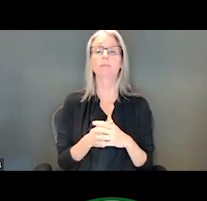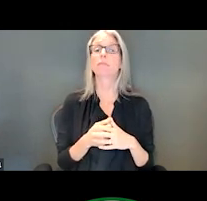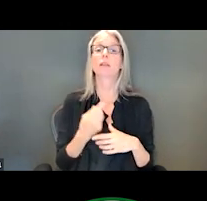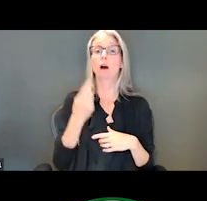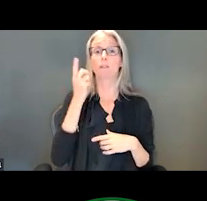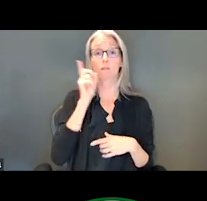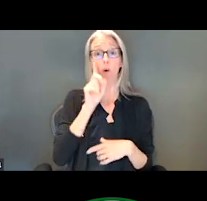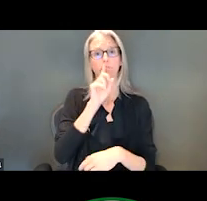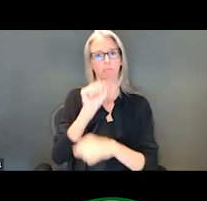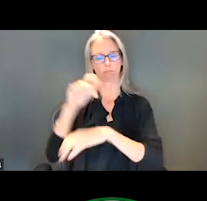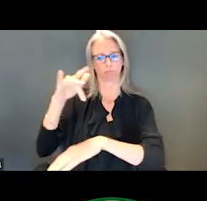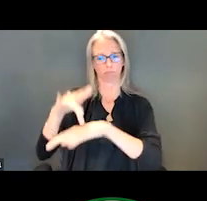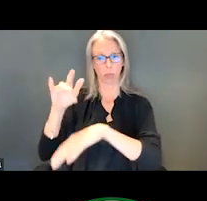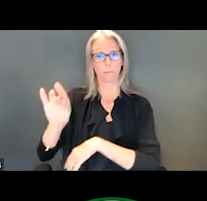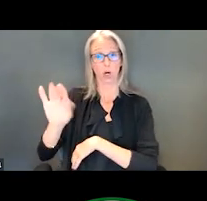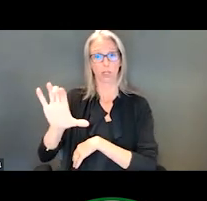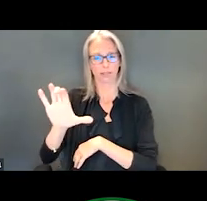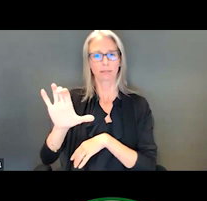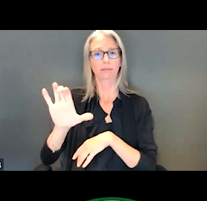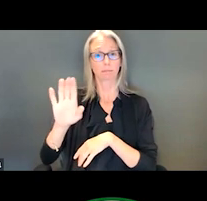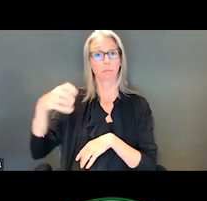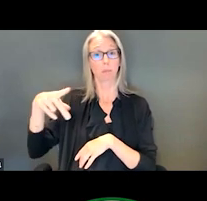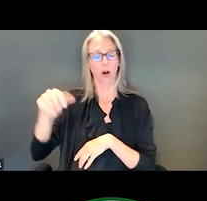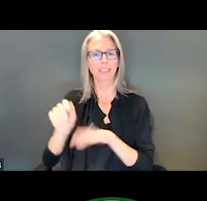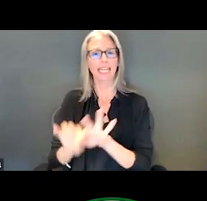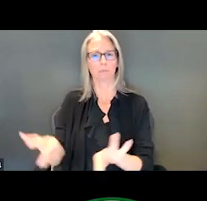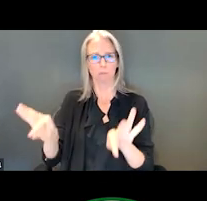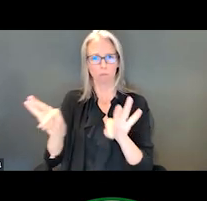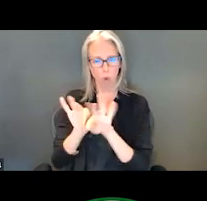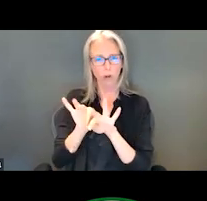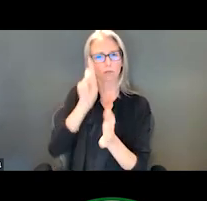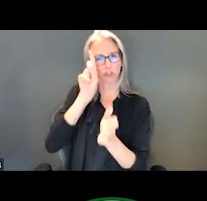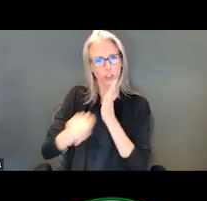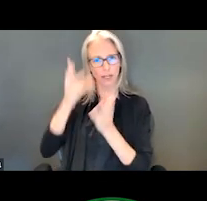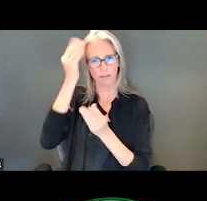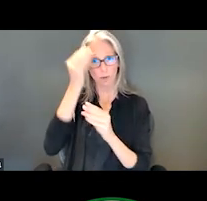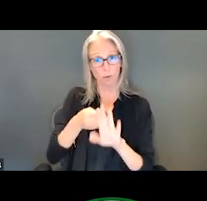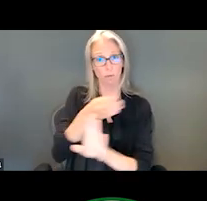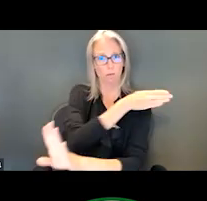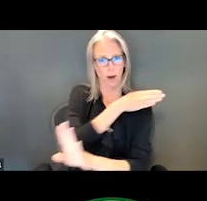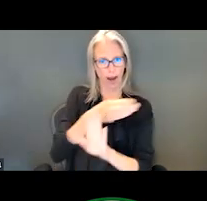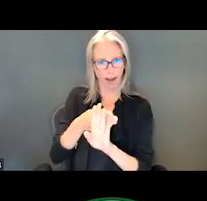As Craig mentioned, BC Parks is collected objective accessibility standards data and photos and parks across the province.